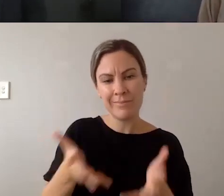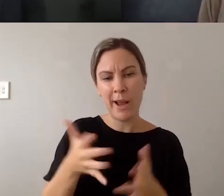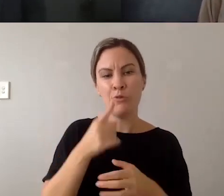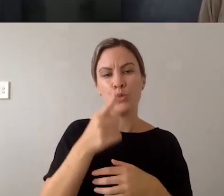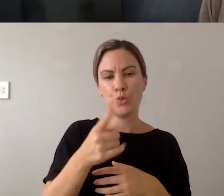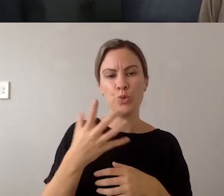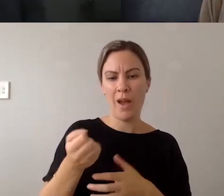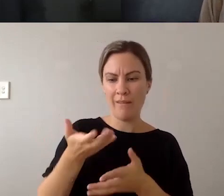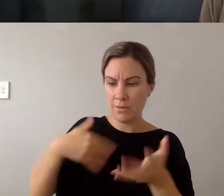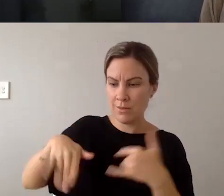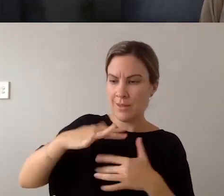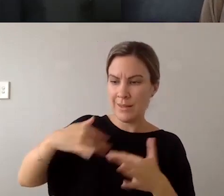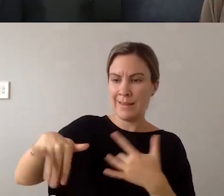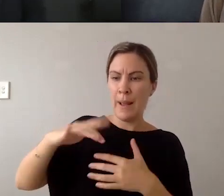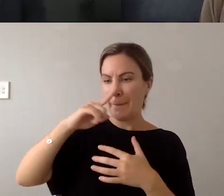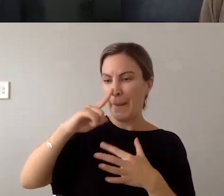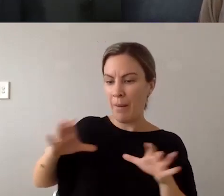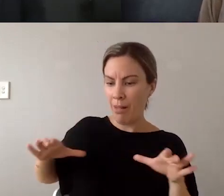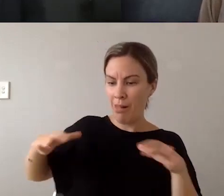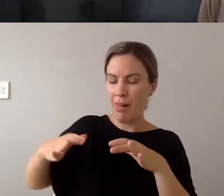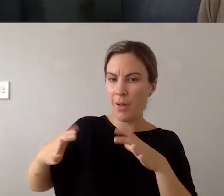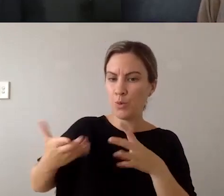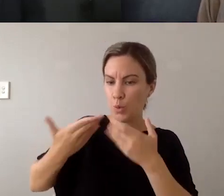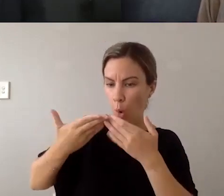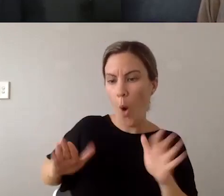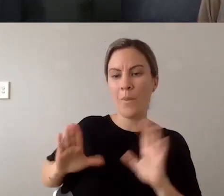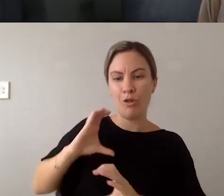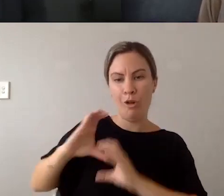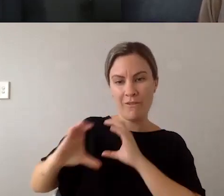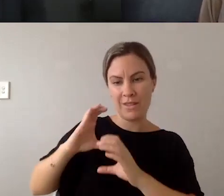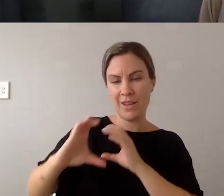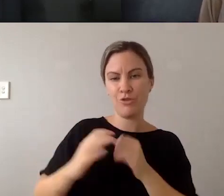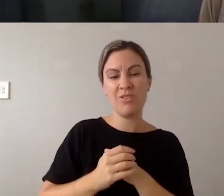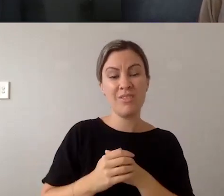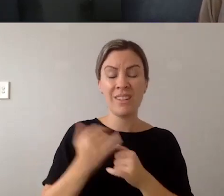build that culture that opens up. It's a tough road, Anne, and I'm